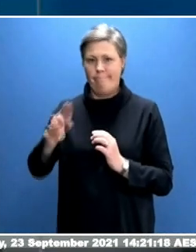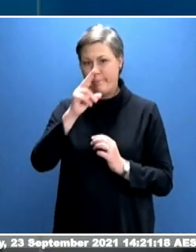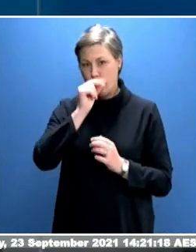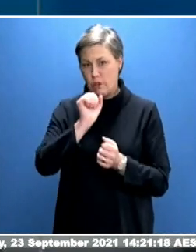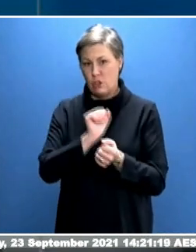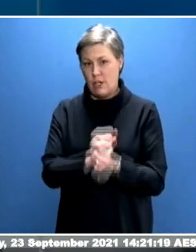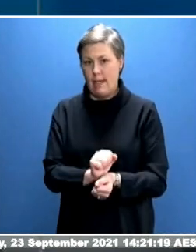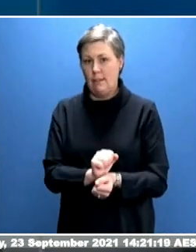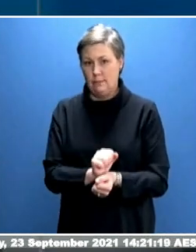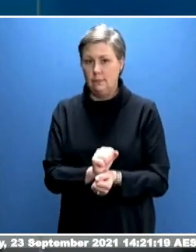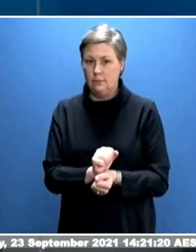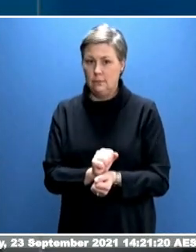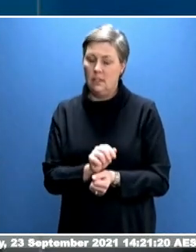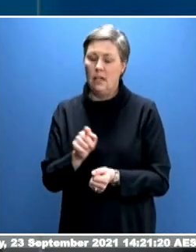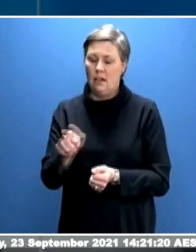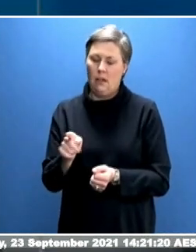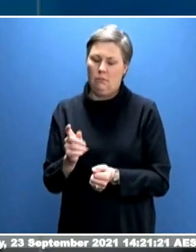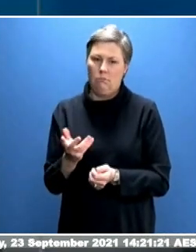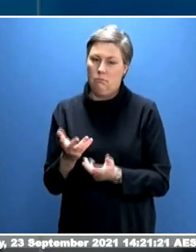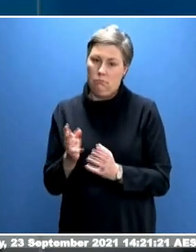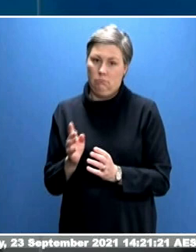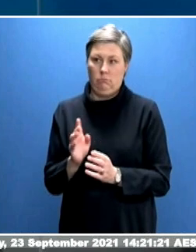really --- that's a unique situation.